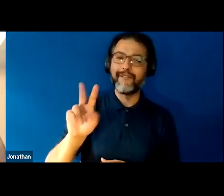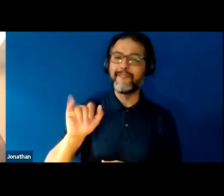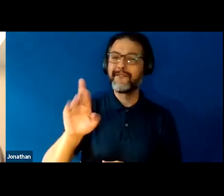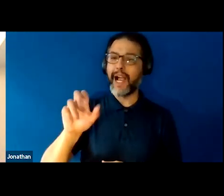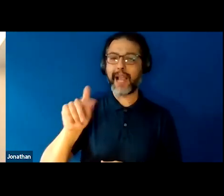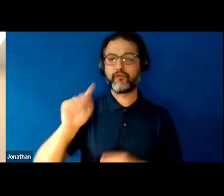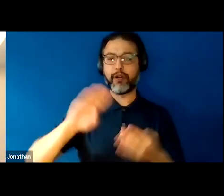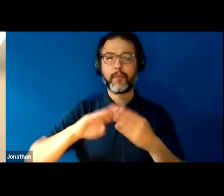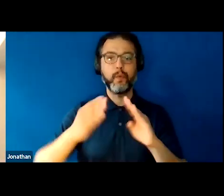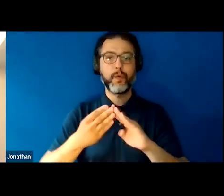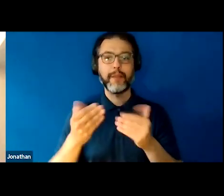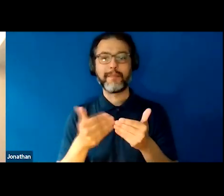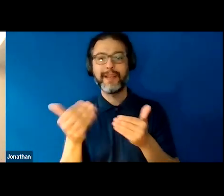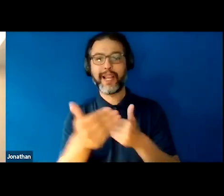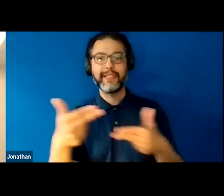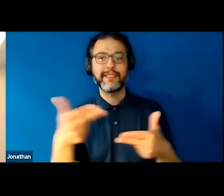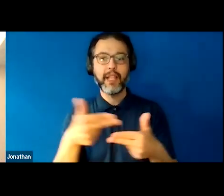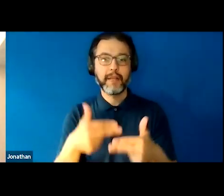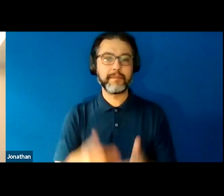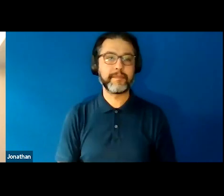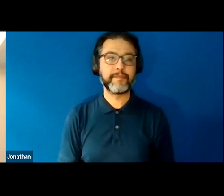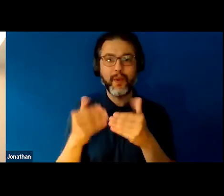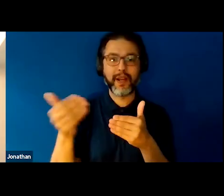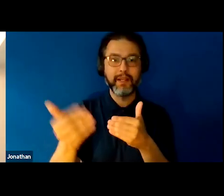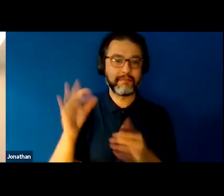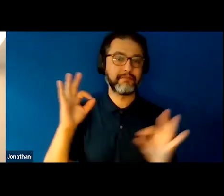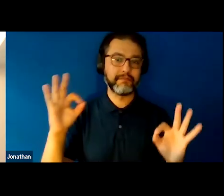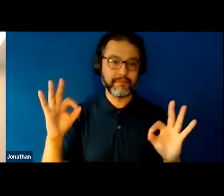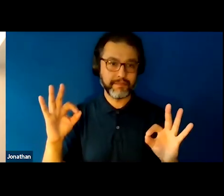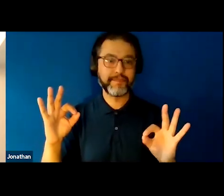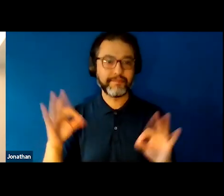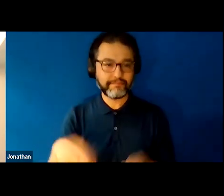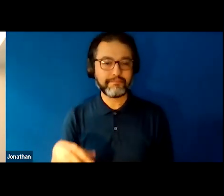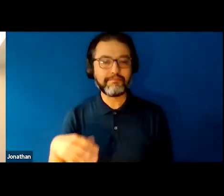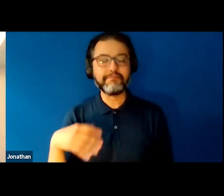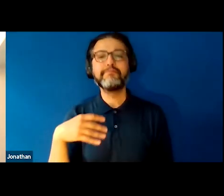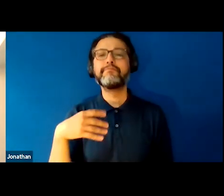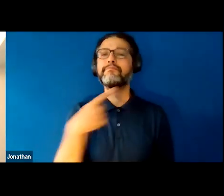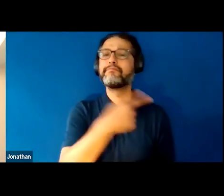Next slide, please. [Advances multiple slides] Oops, that's about 4 slides ahead. Can we go back a few? I'll try to be quick! Next slide.